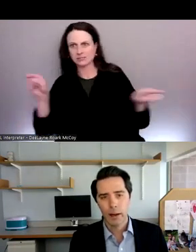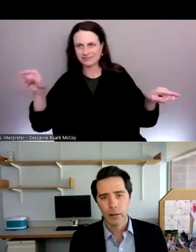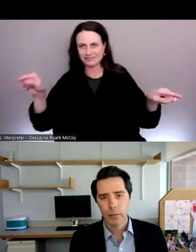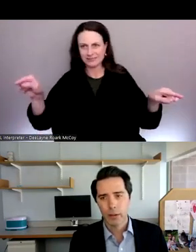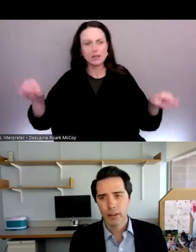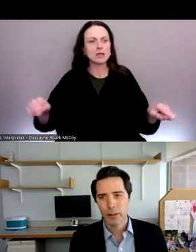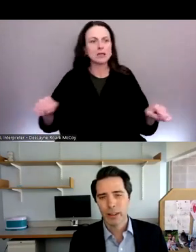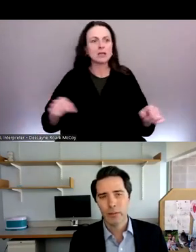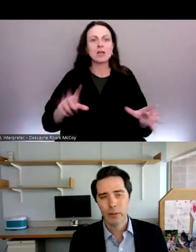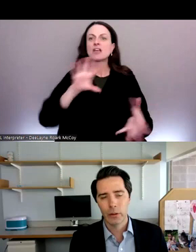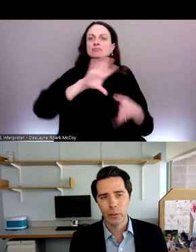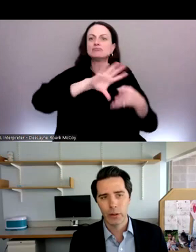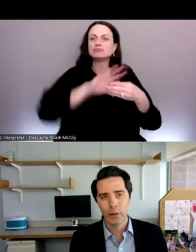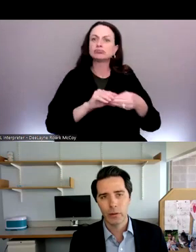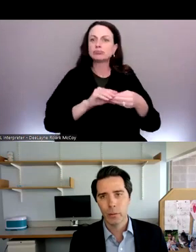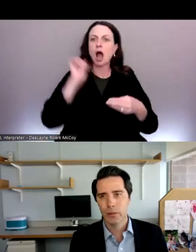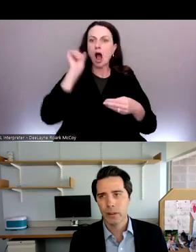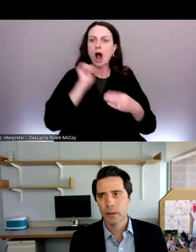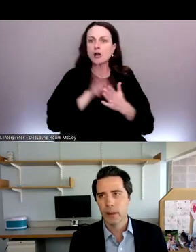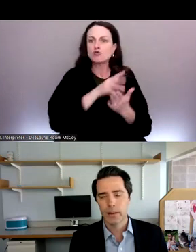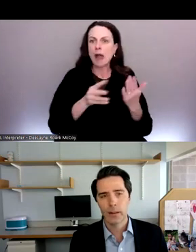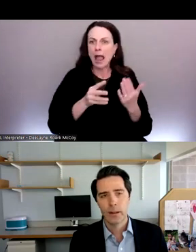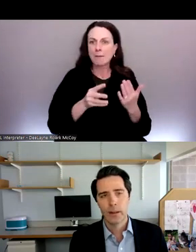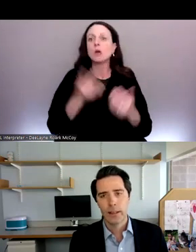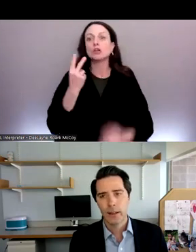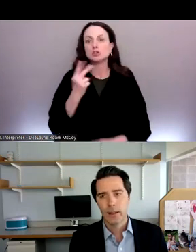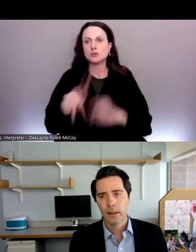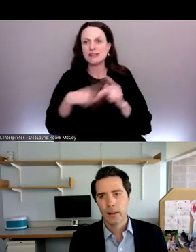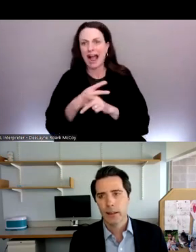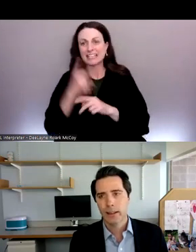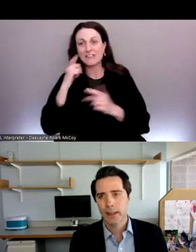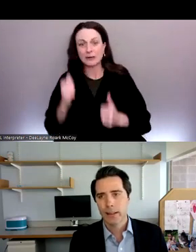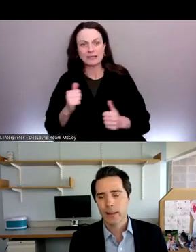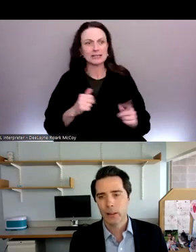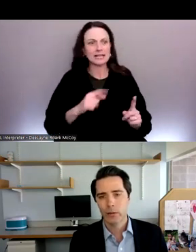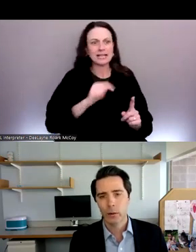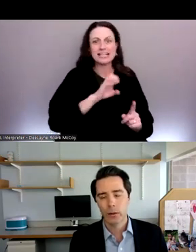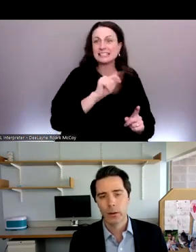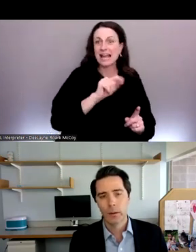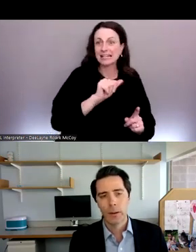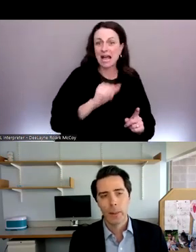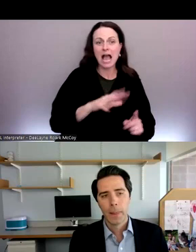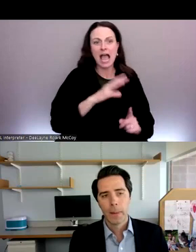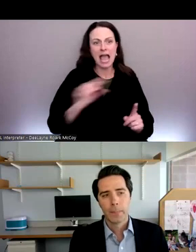audio rooms of different individuals with two forms of hearing loss tecta and